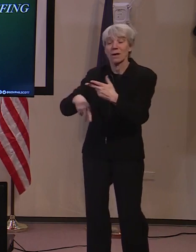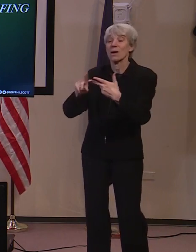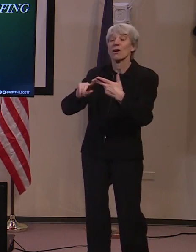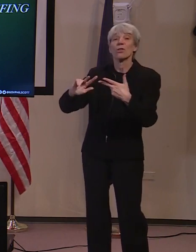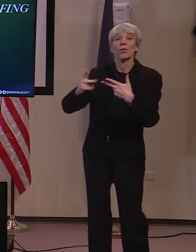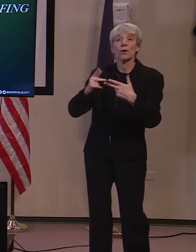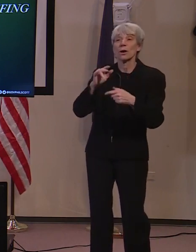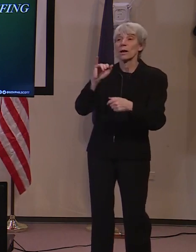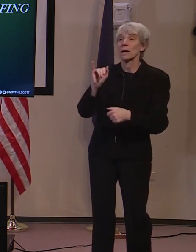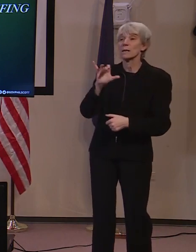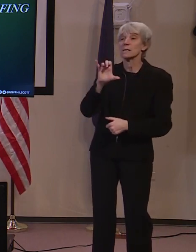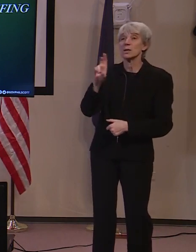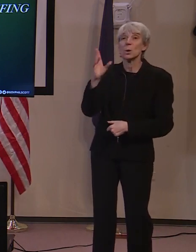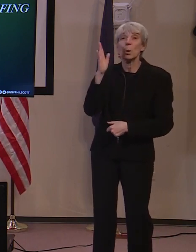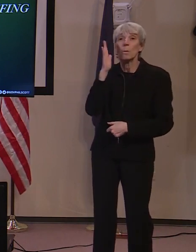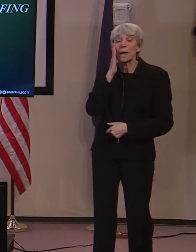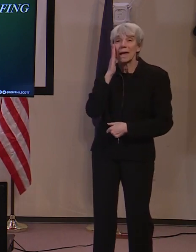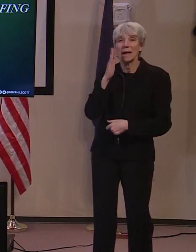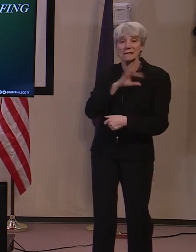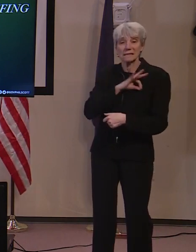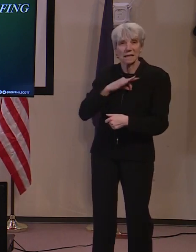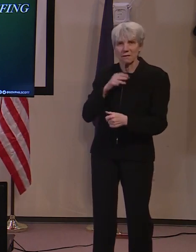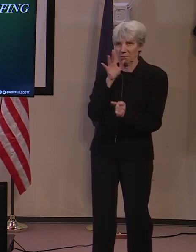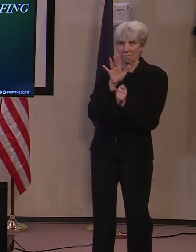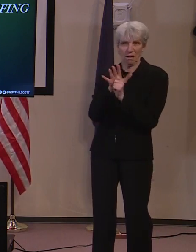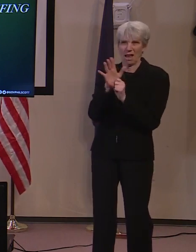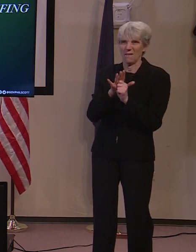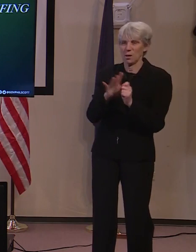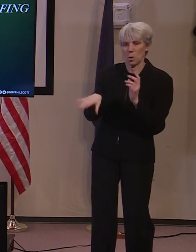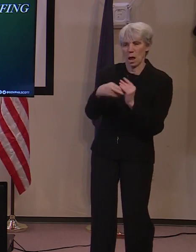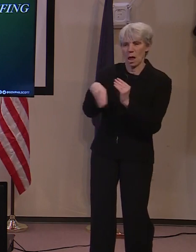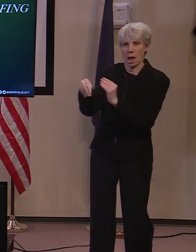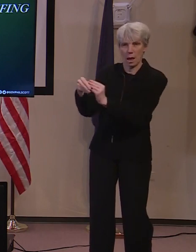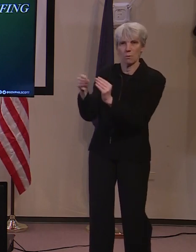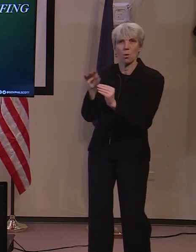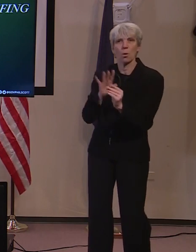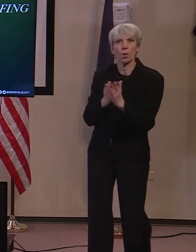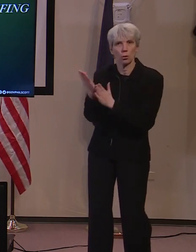state. So now let's talk about what we're doing for prevention. As you know,